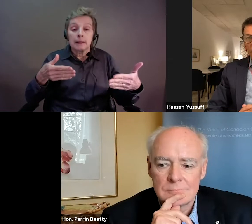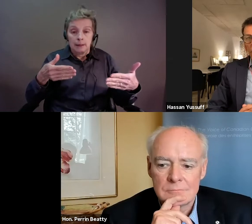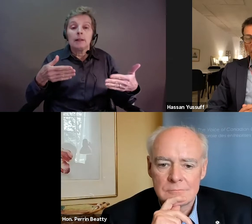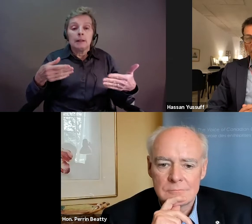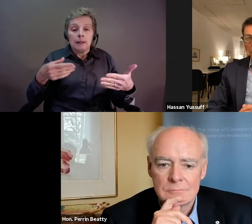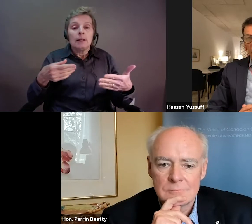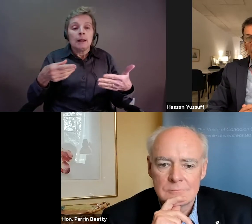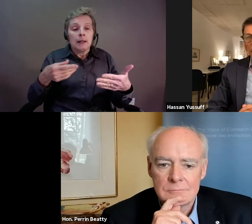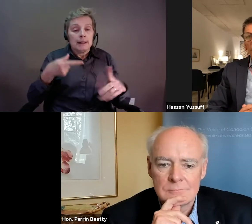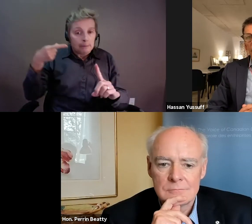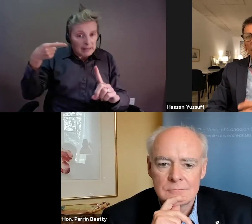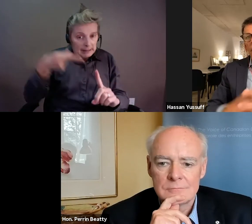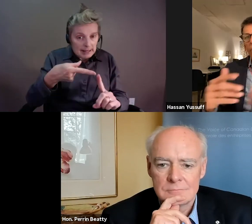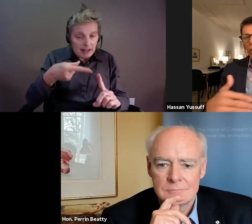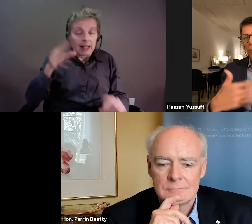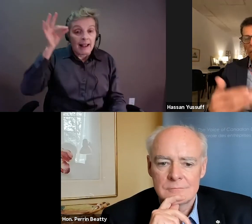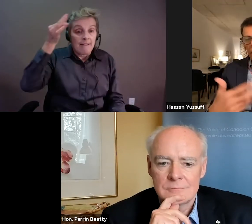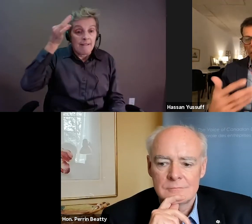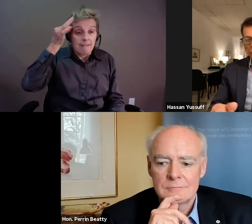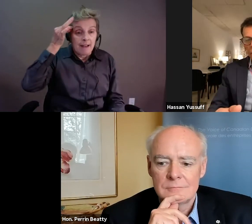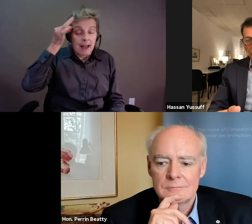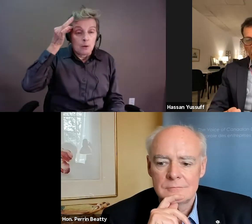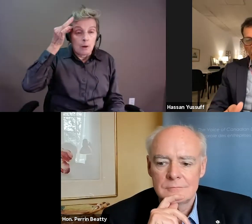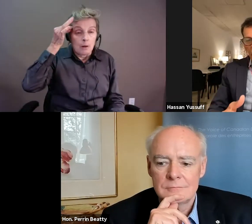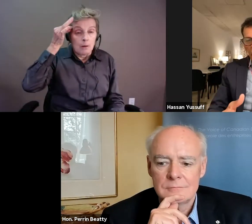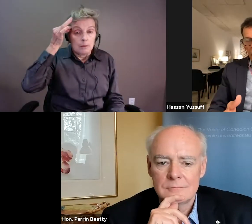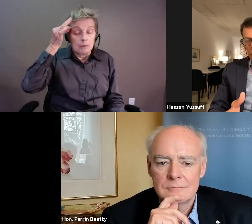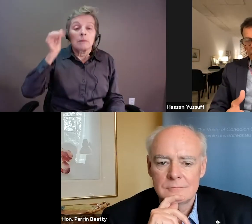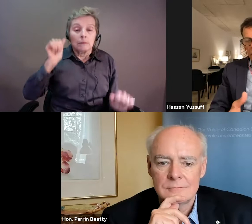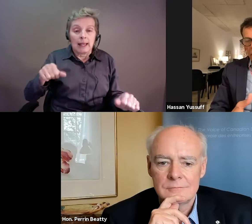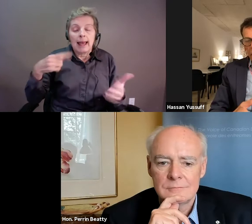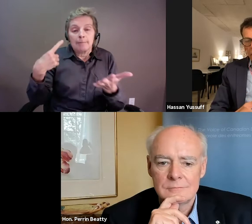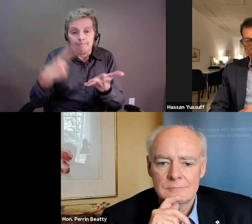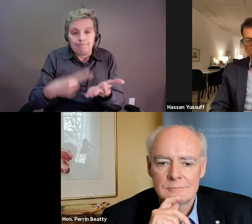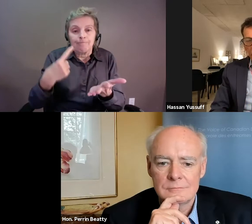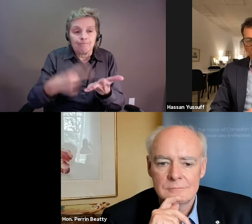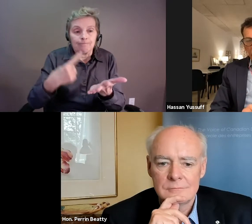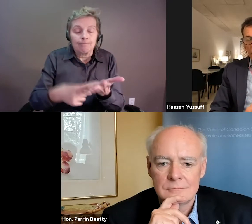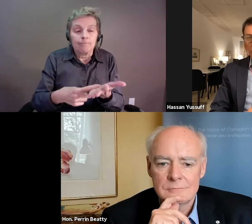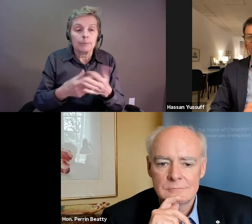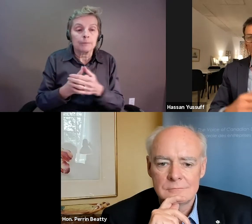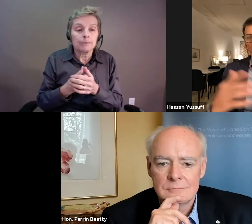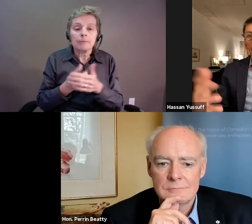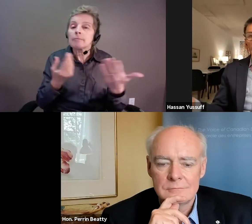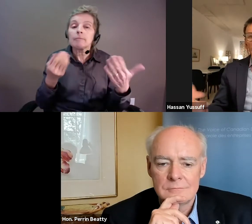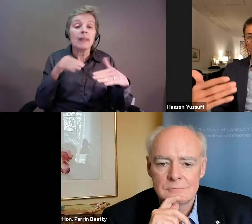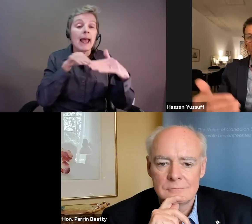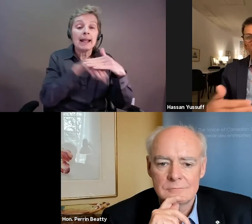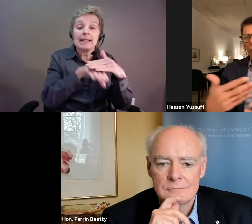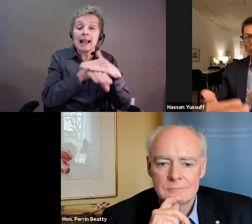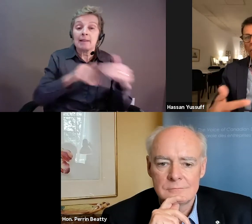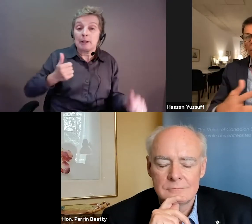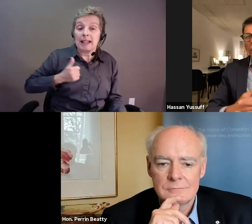more specifically at the federal level, how do we use the Accessibility Canada Act as to how we can further